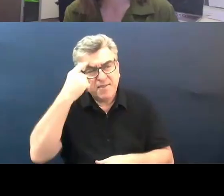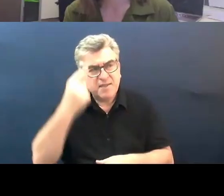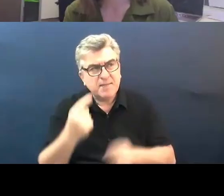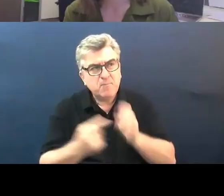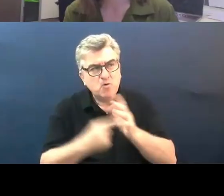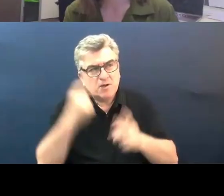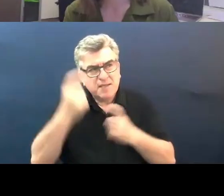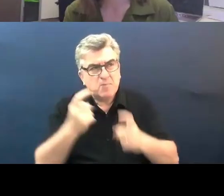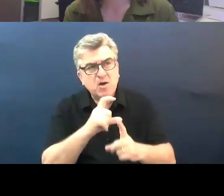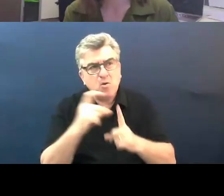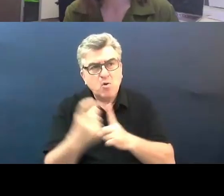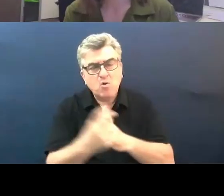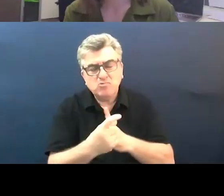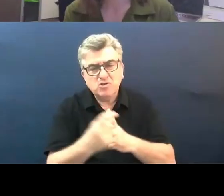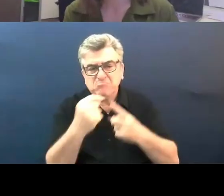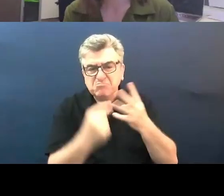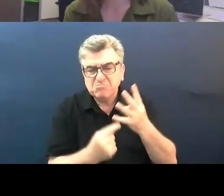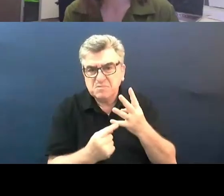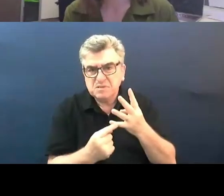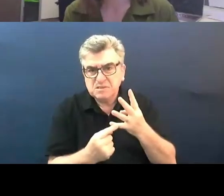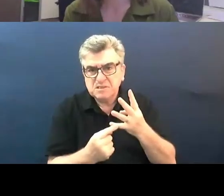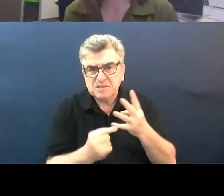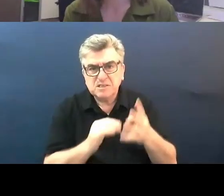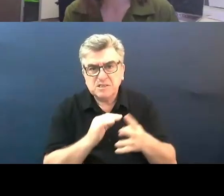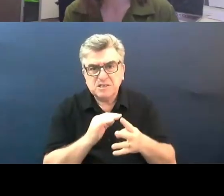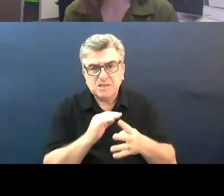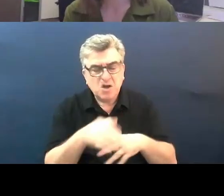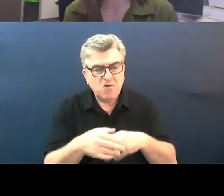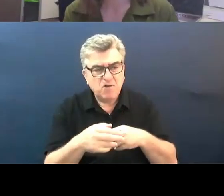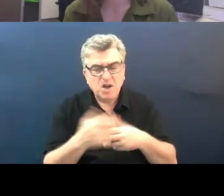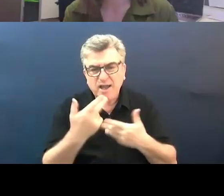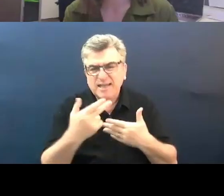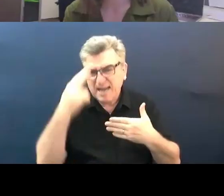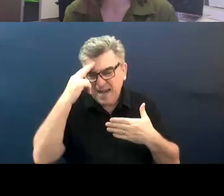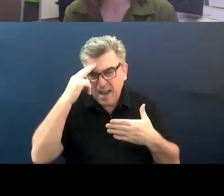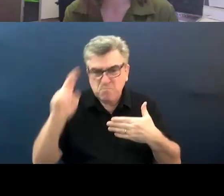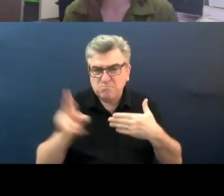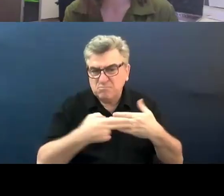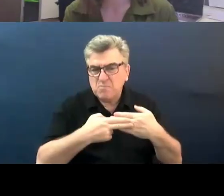in relation to use of labels or acceptability of diagnoses,